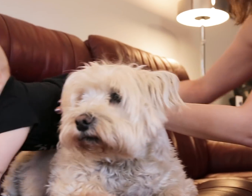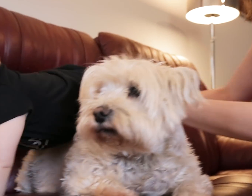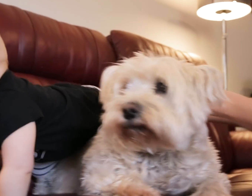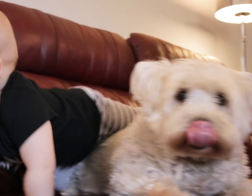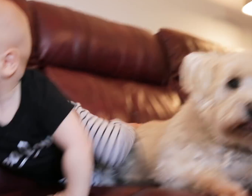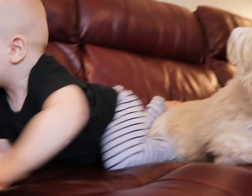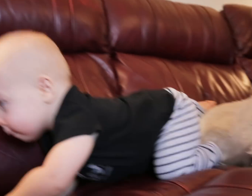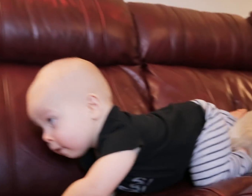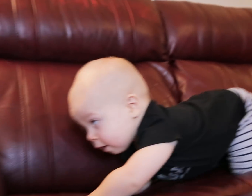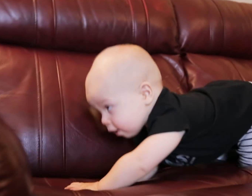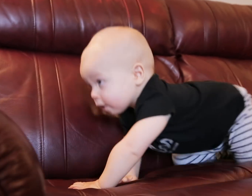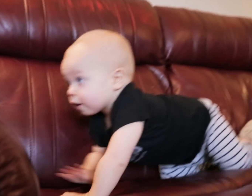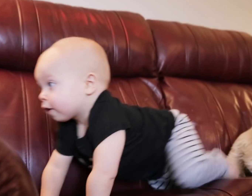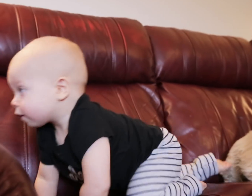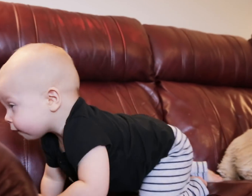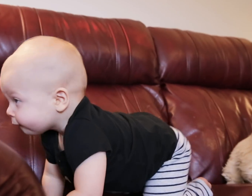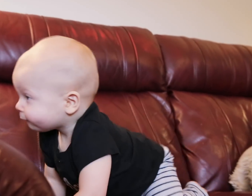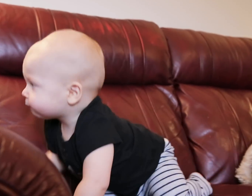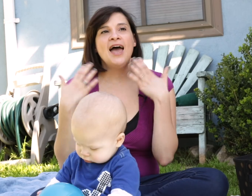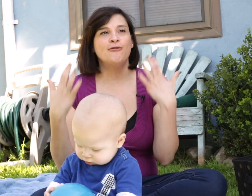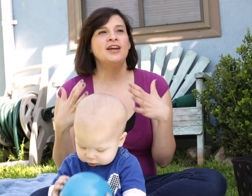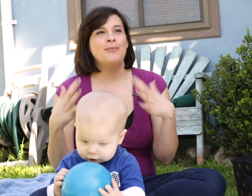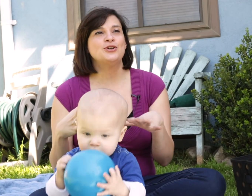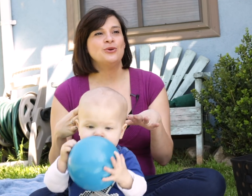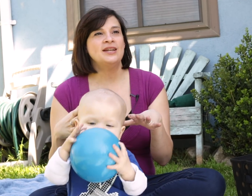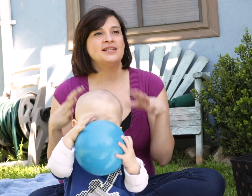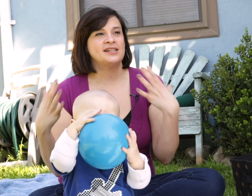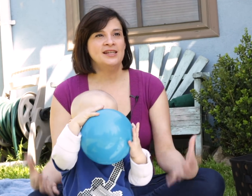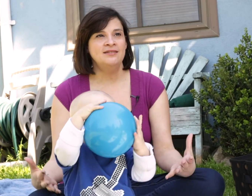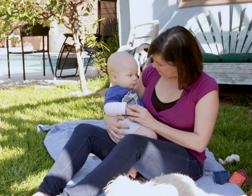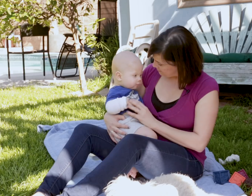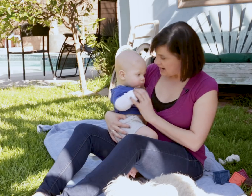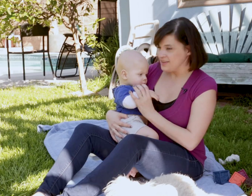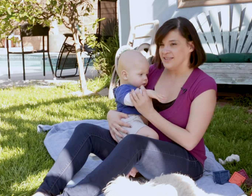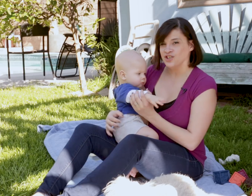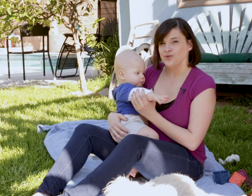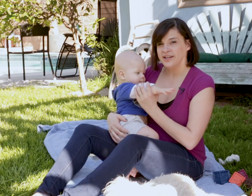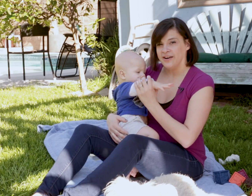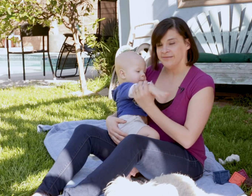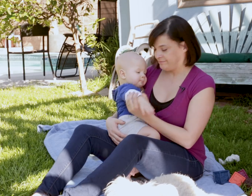another way of communicating with him. I just wanna give him every opportunity to succeed. I think he's extraordinary.